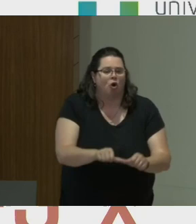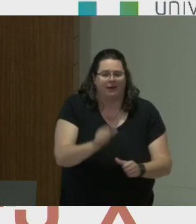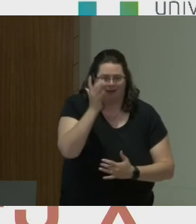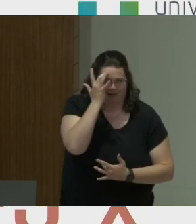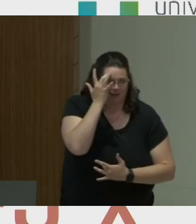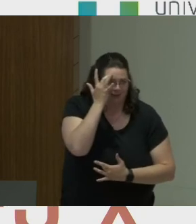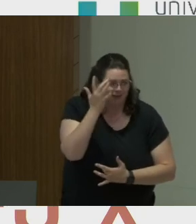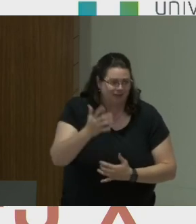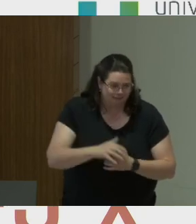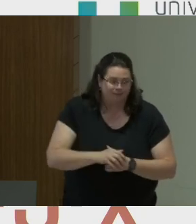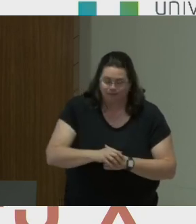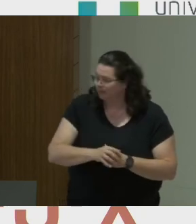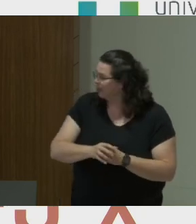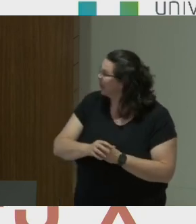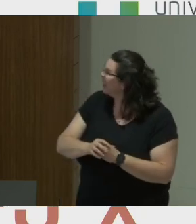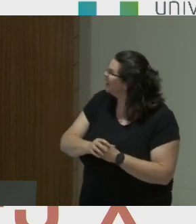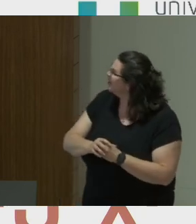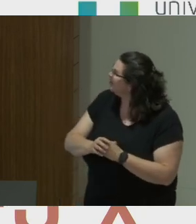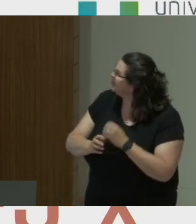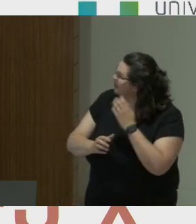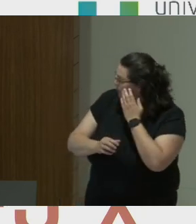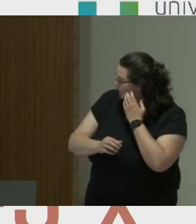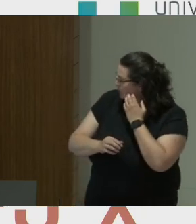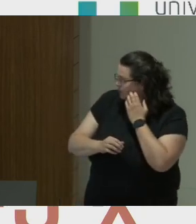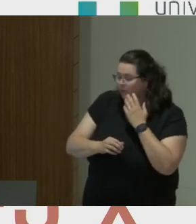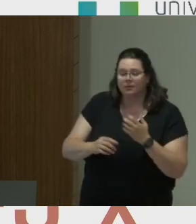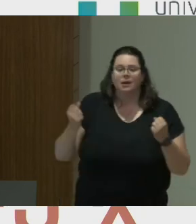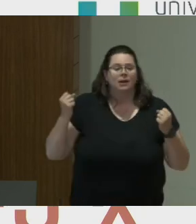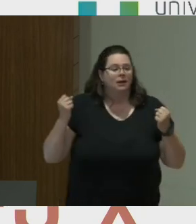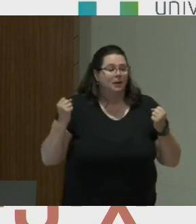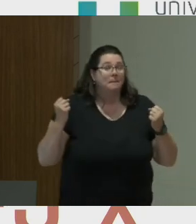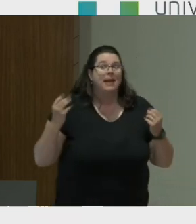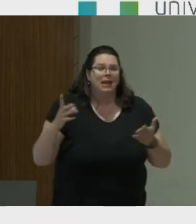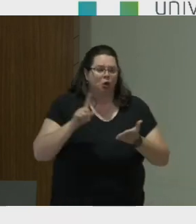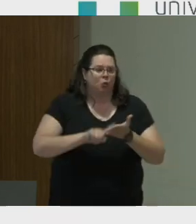And this is replicated in many studies. You have seen the data already.